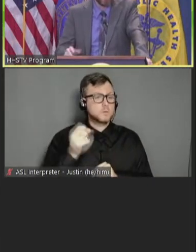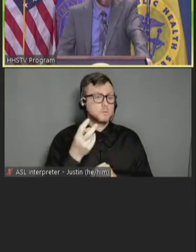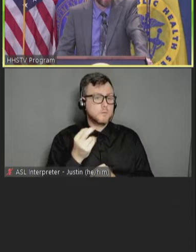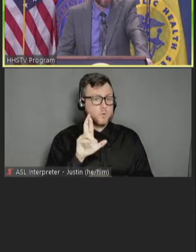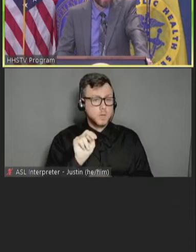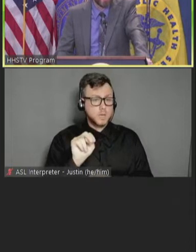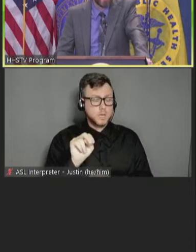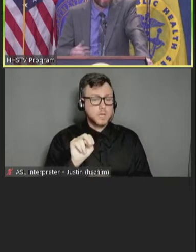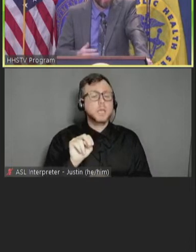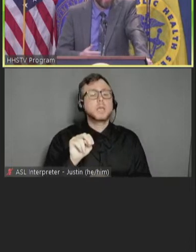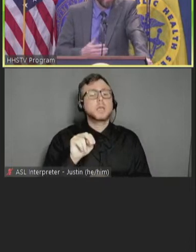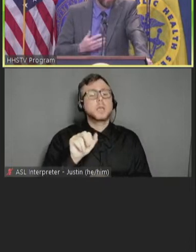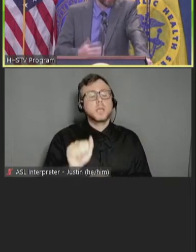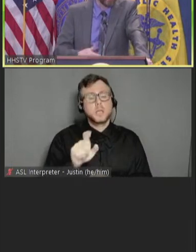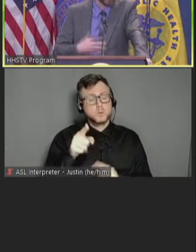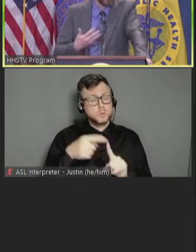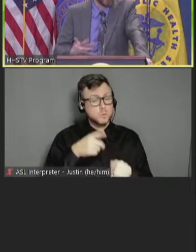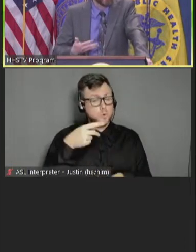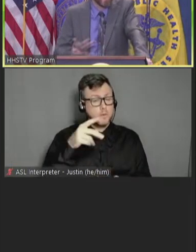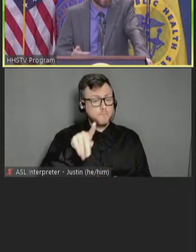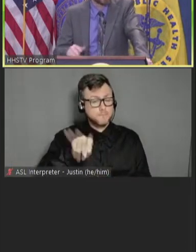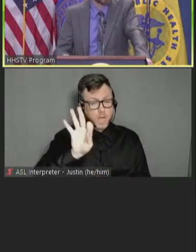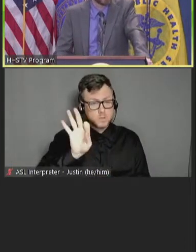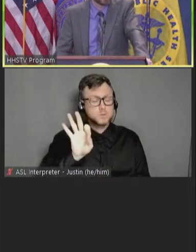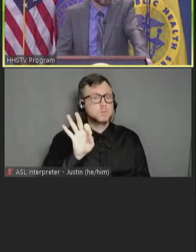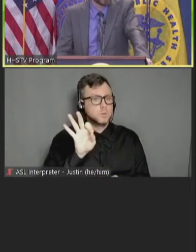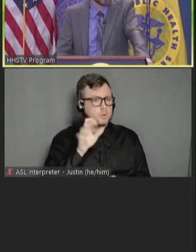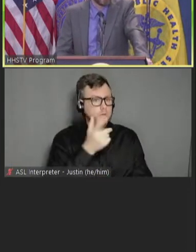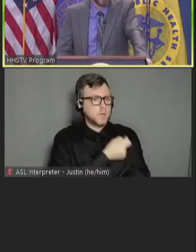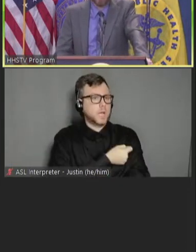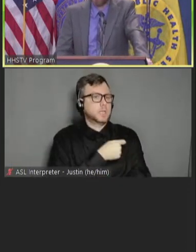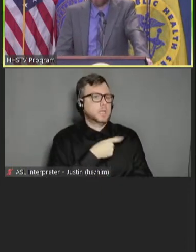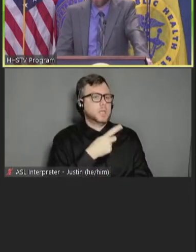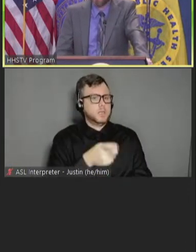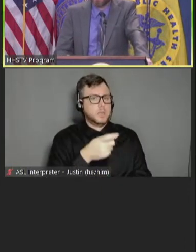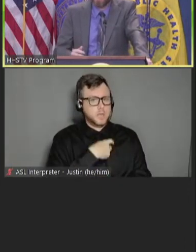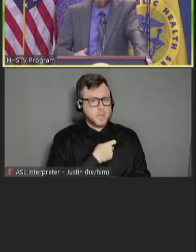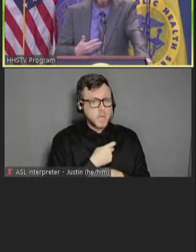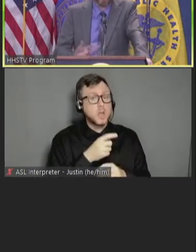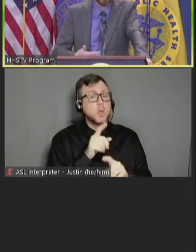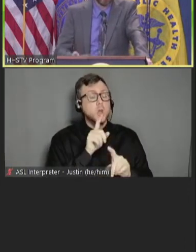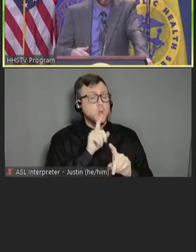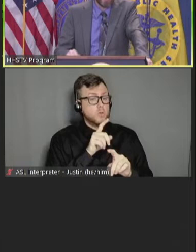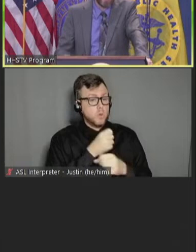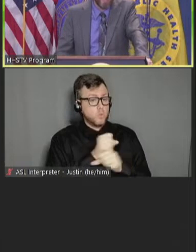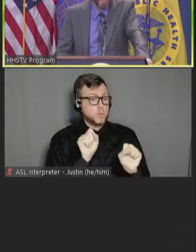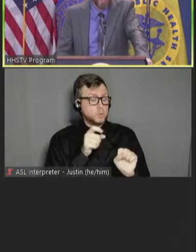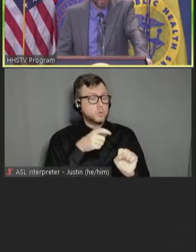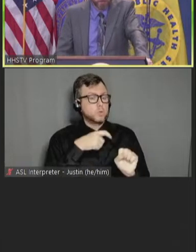the Pfizer vaccine, and that rescued or enhanced the response of that vaccine in elderly animals.